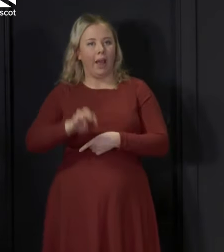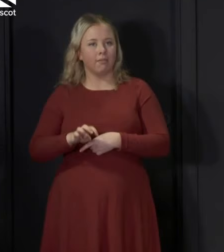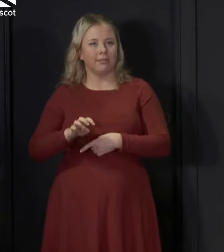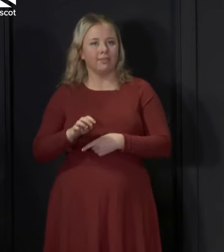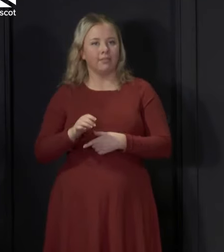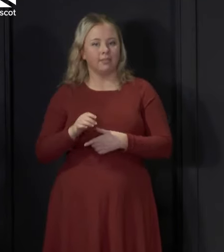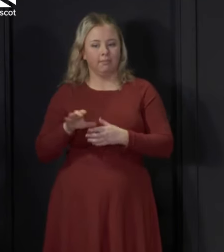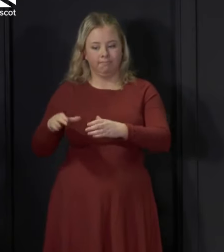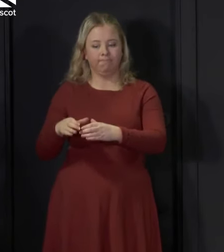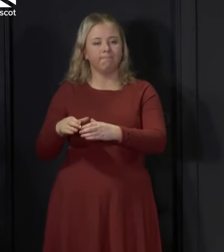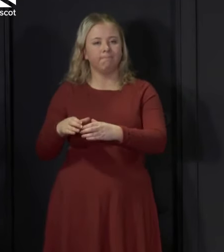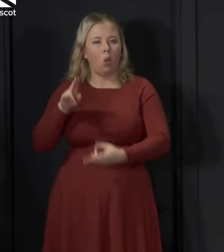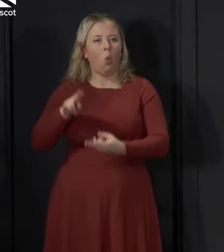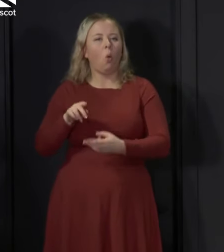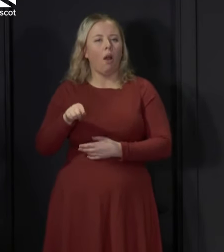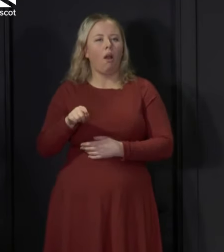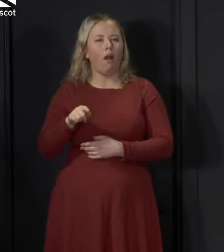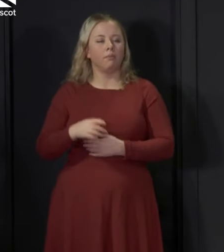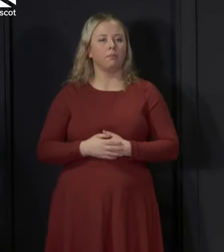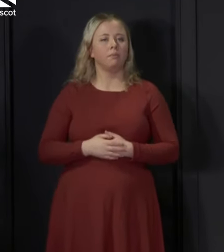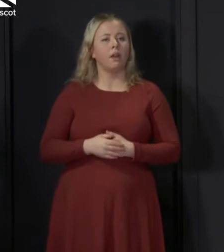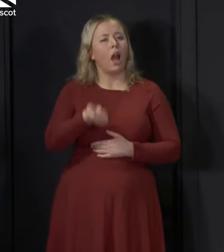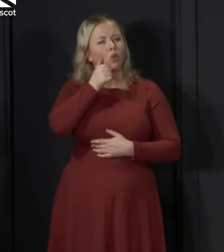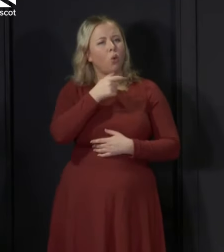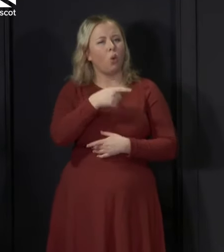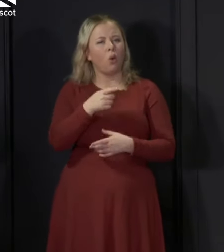Now I know there have been questions raised about whether all deaths thought to be from